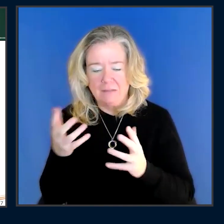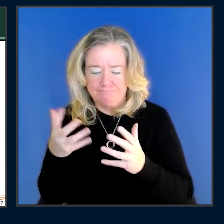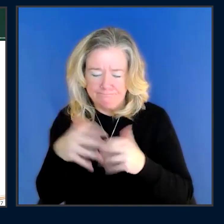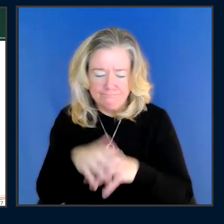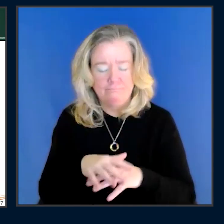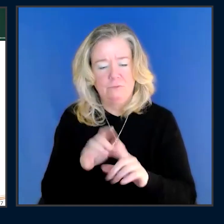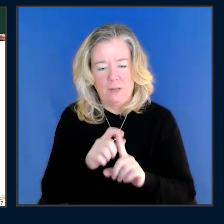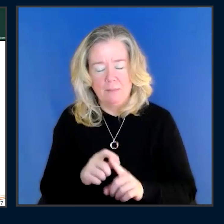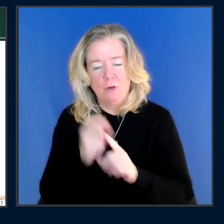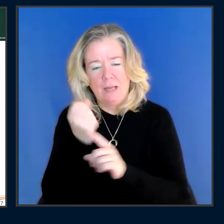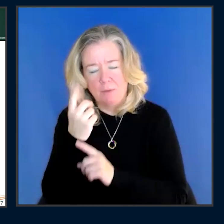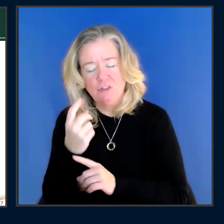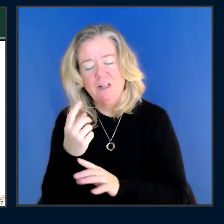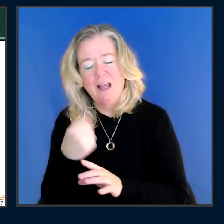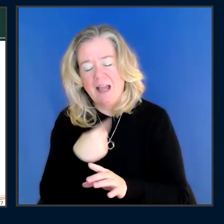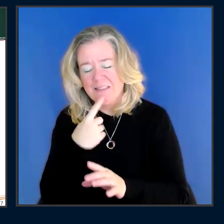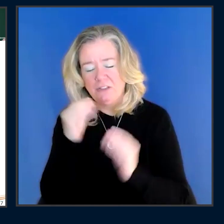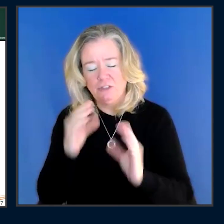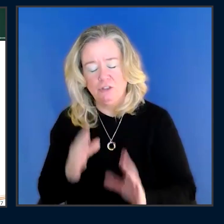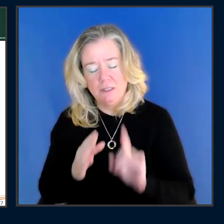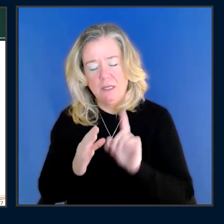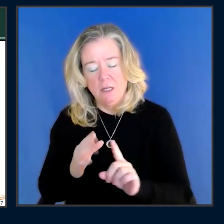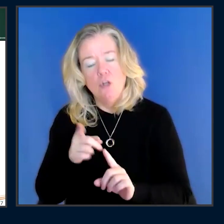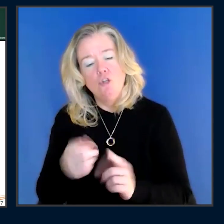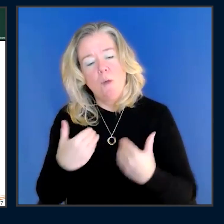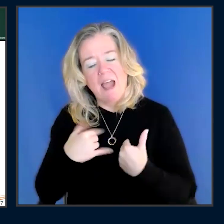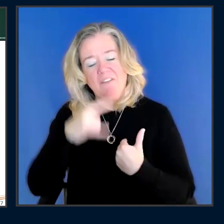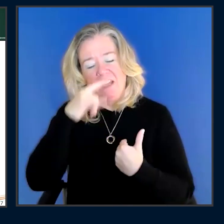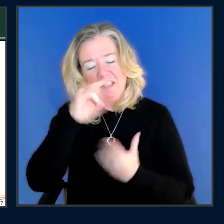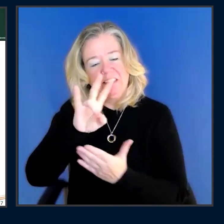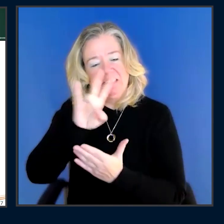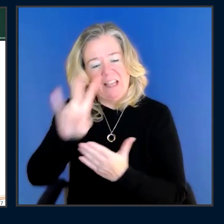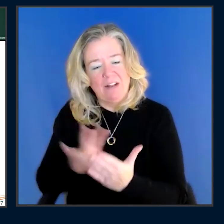and comprehension. And I always tell teachers, you have kids for seven hours a day.